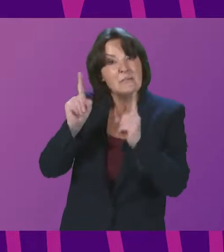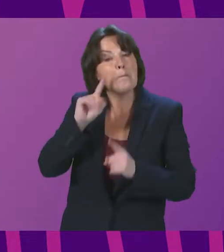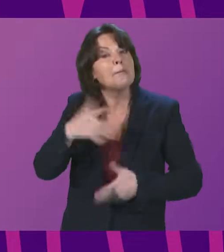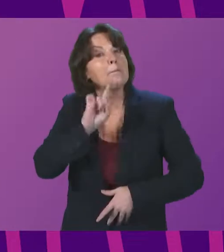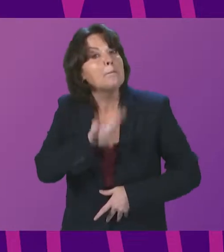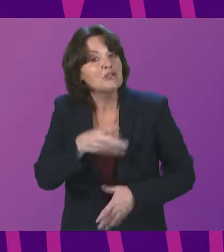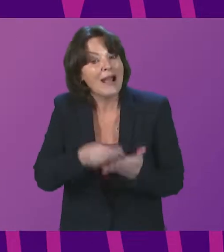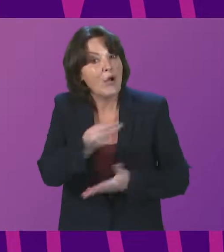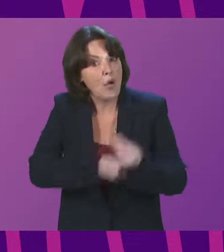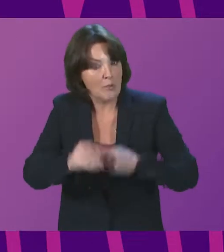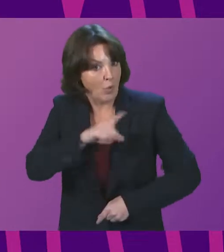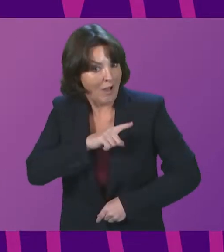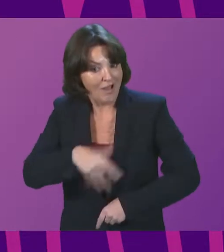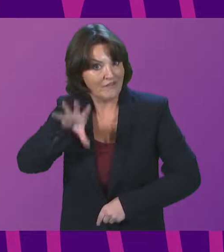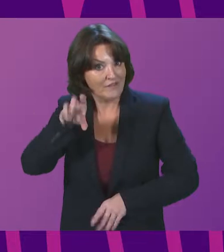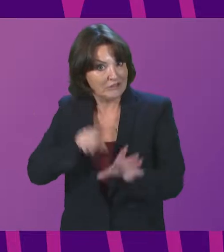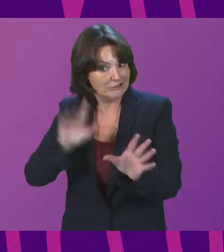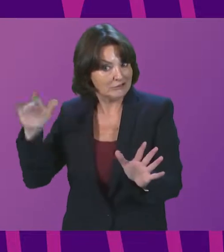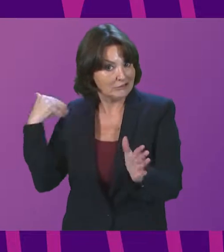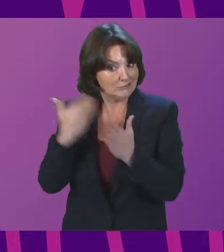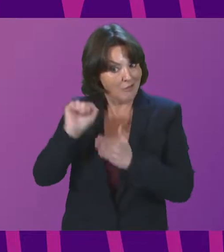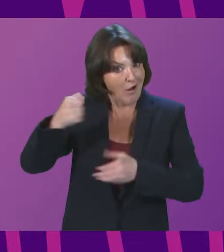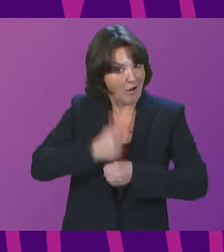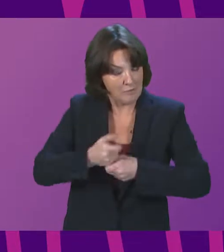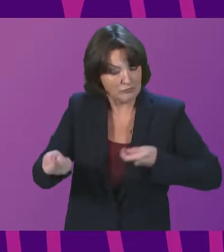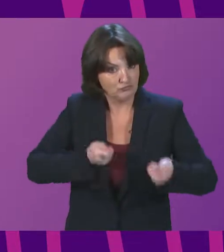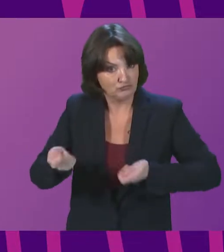For the 15 years that her Government has been in charge, Scotland’s economy has been stuck.